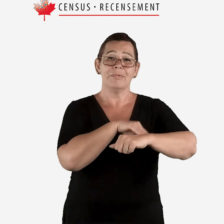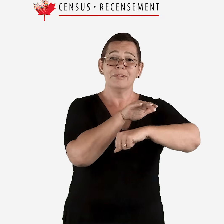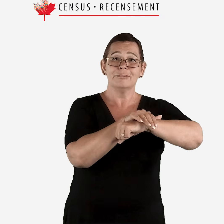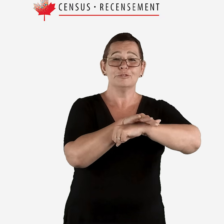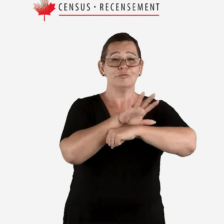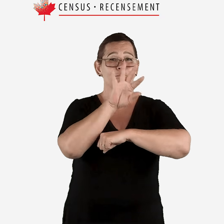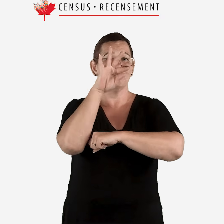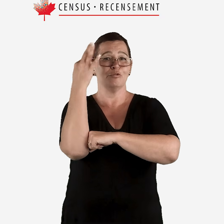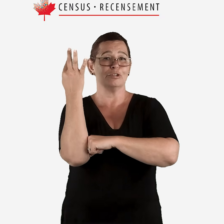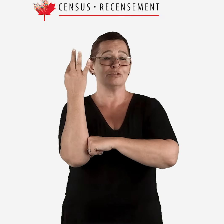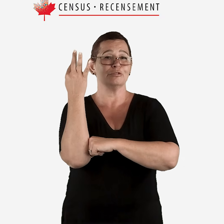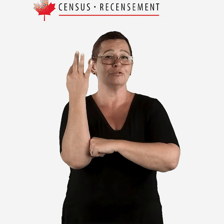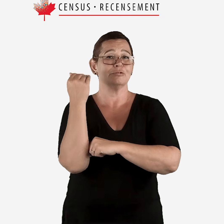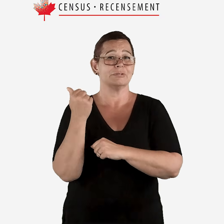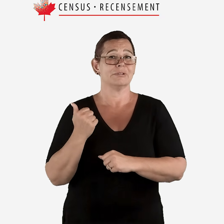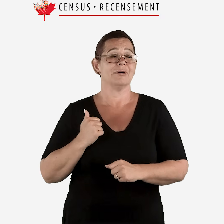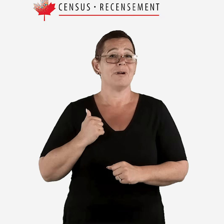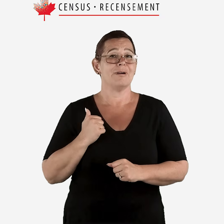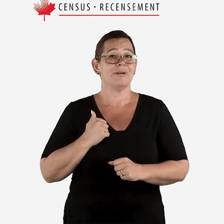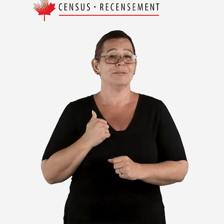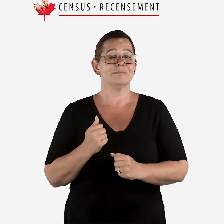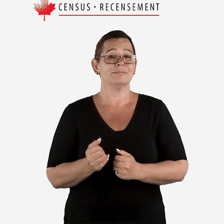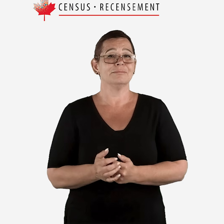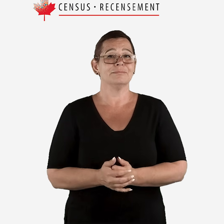in English and French in Canada.